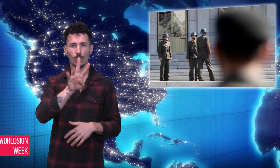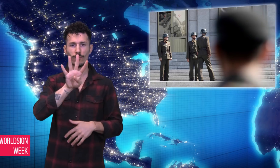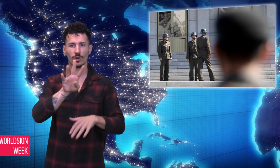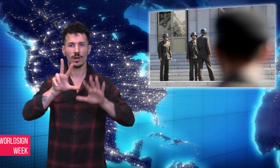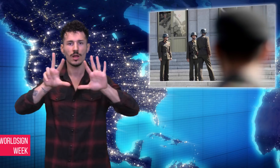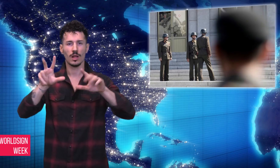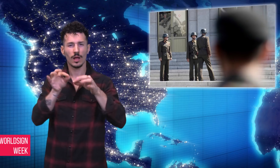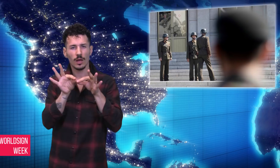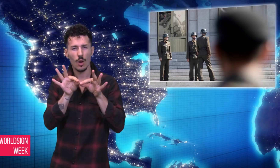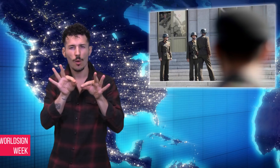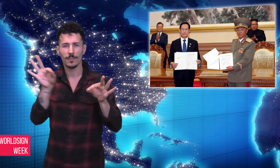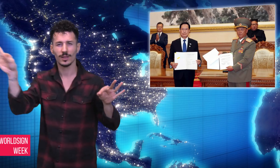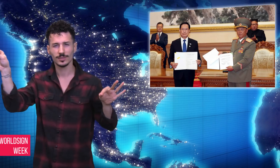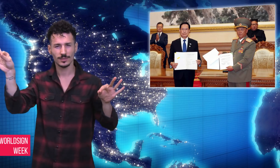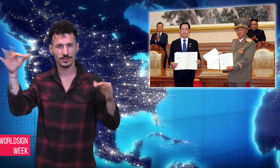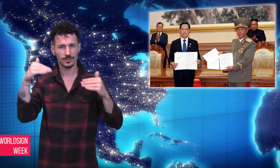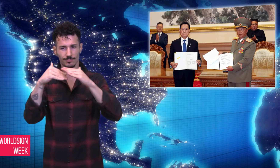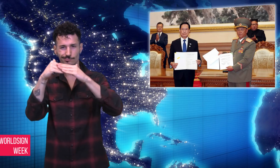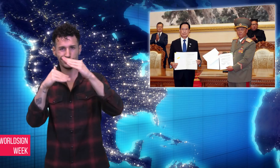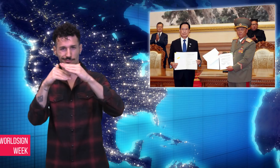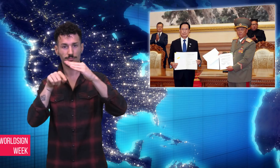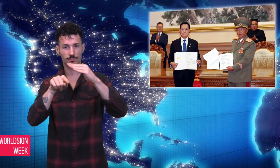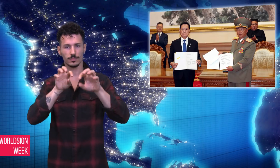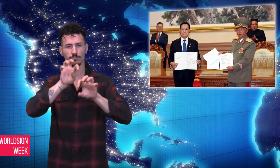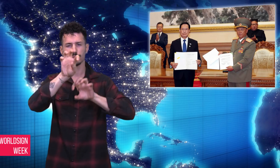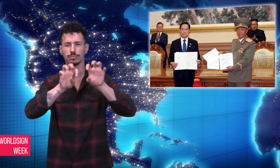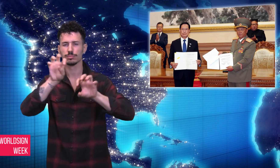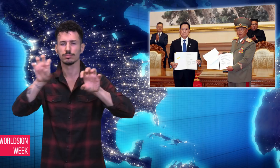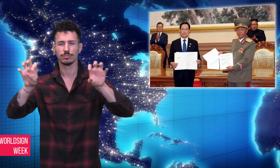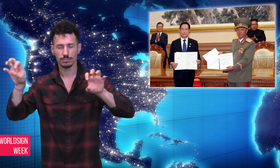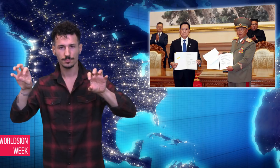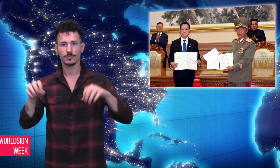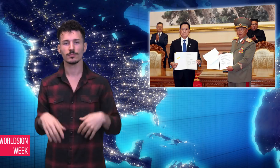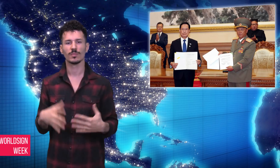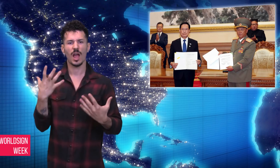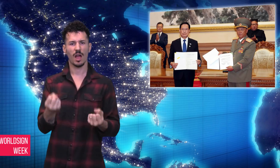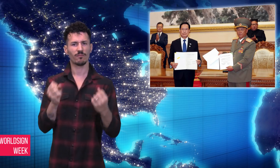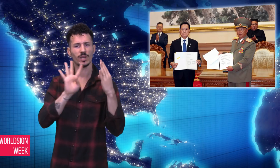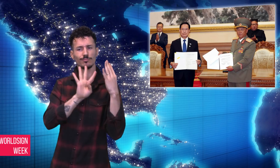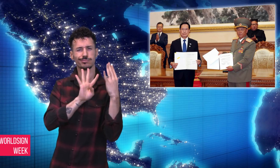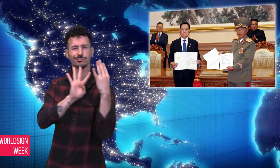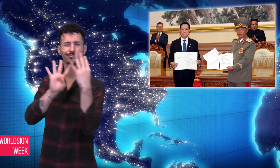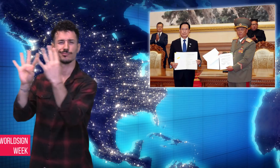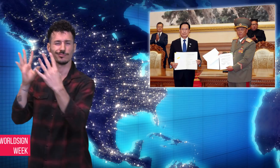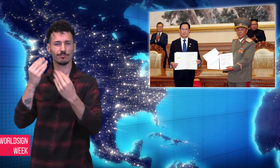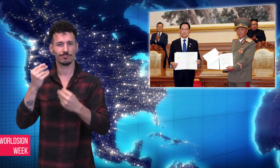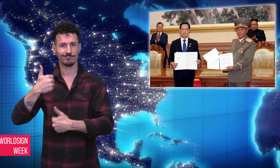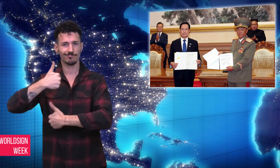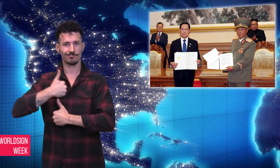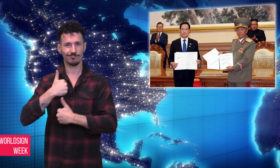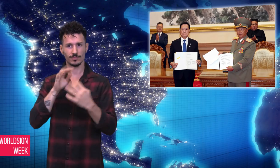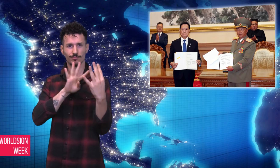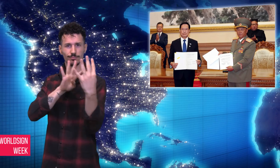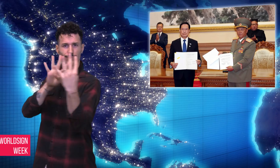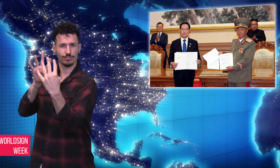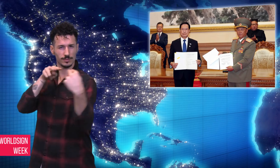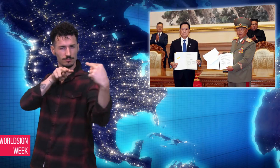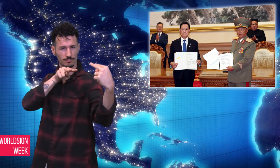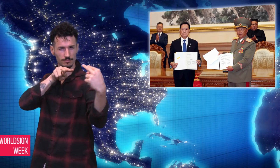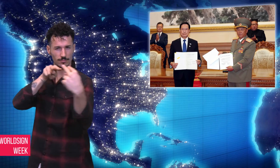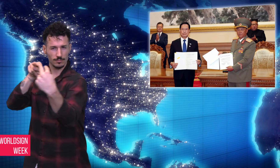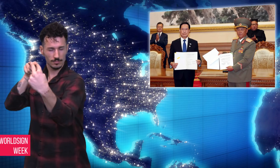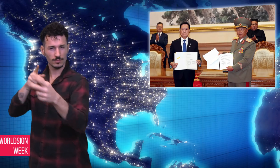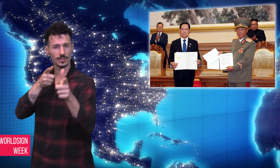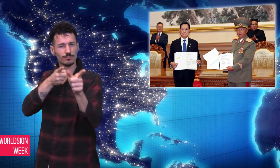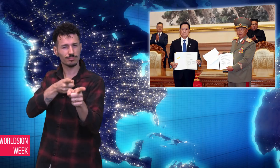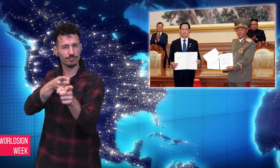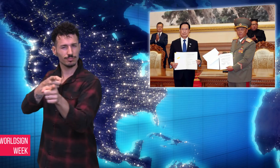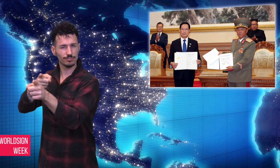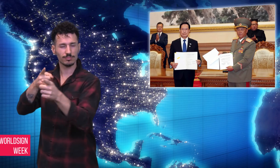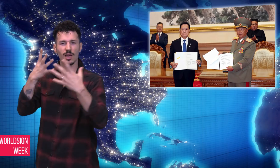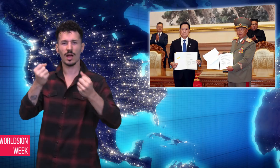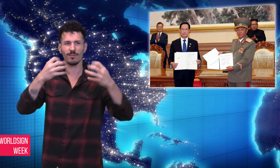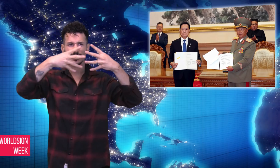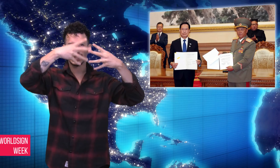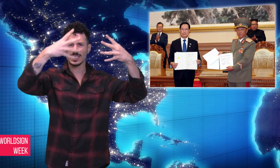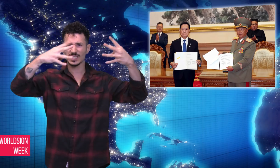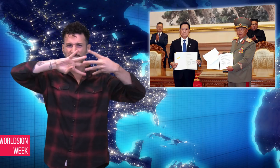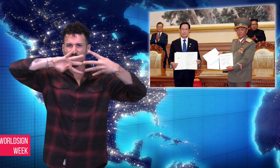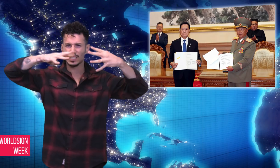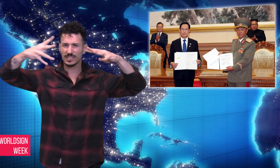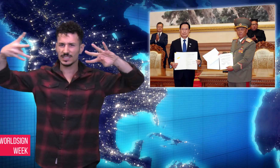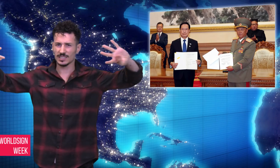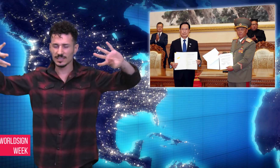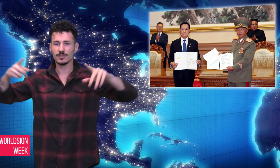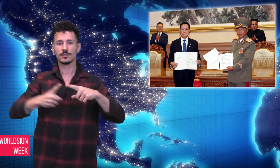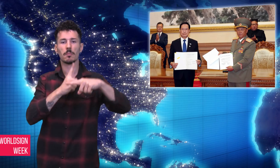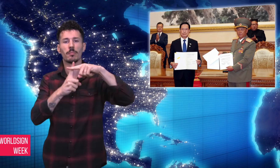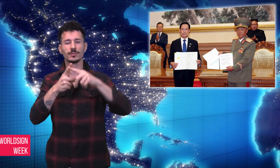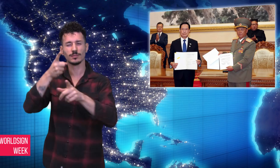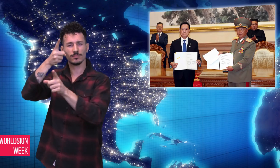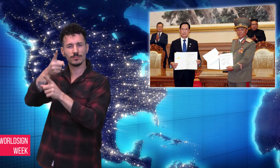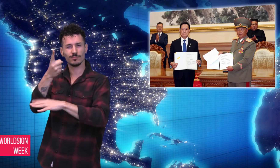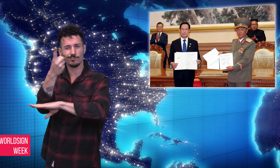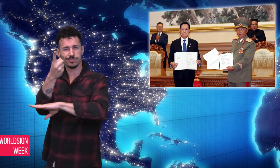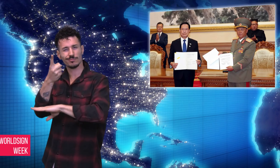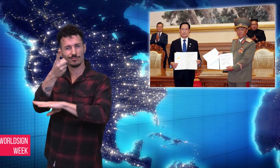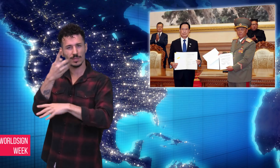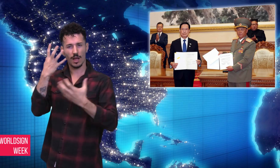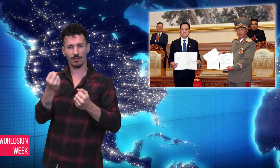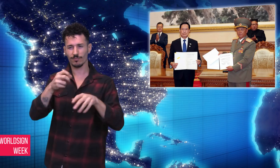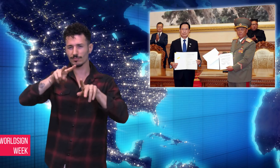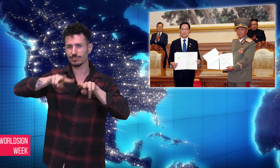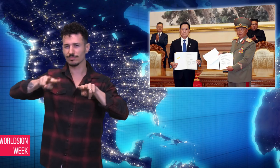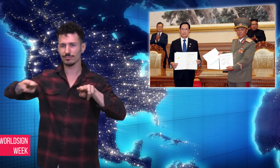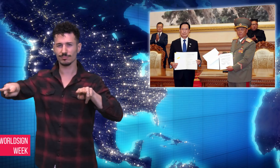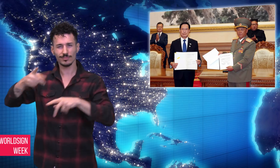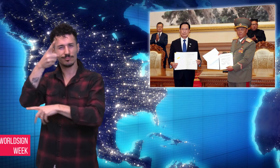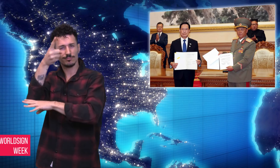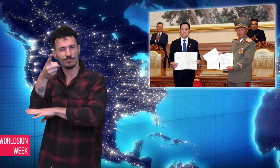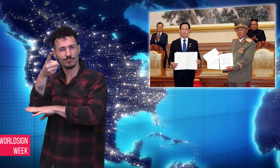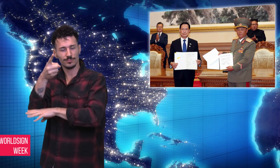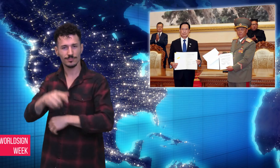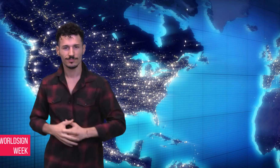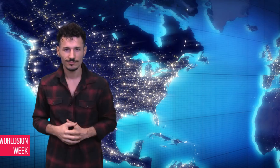the border, as well as barbed wire fences and tank traps.